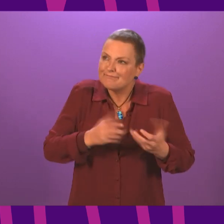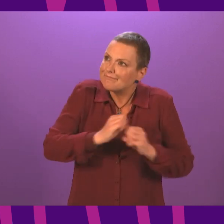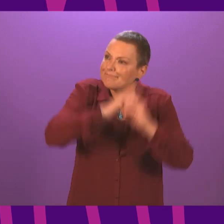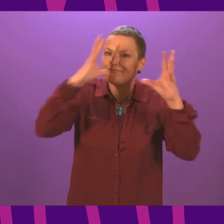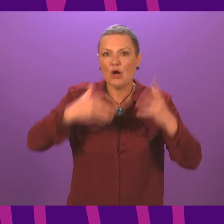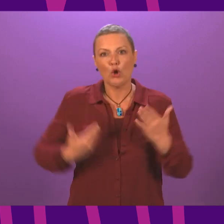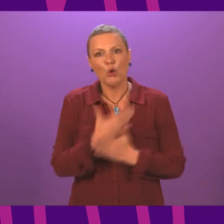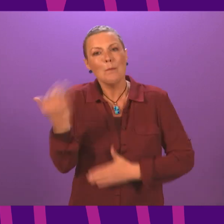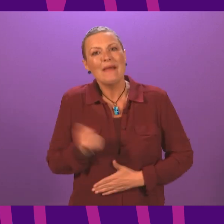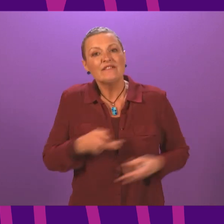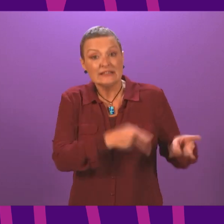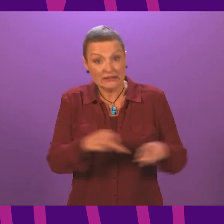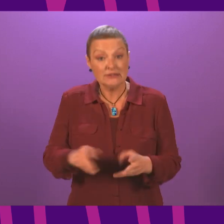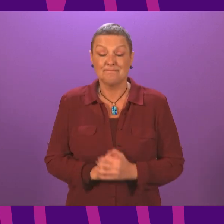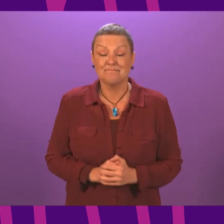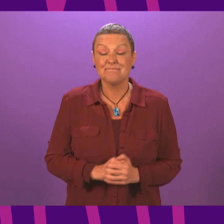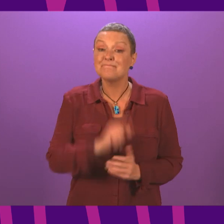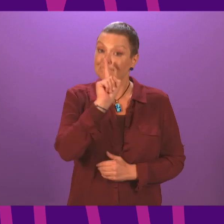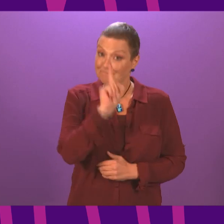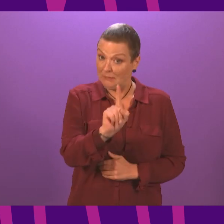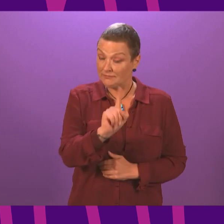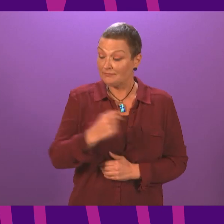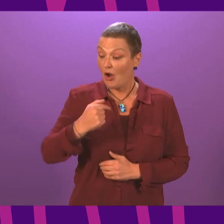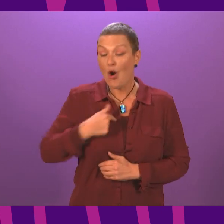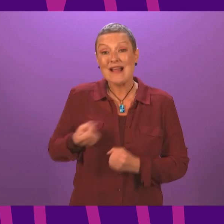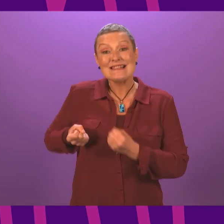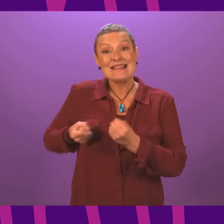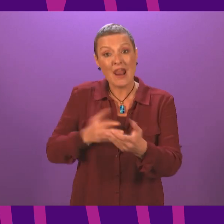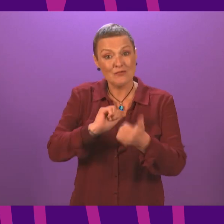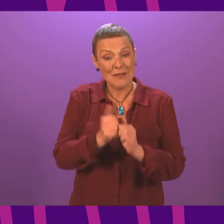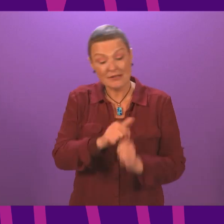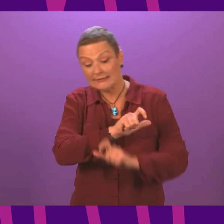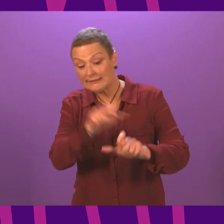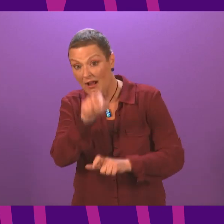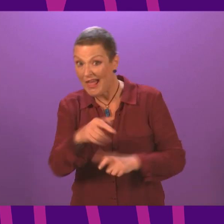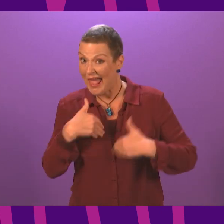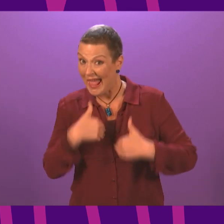However, the impact on our delivery partners was, and still is, even more marked. Health and